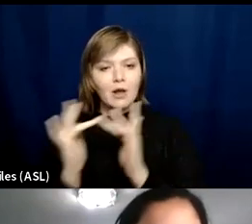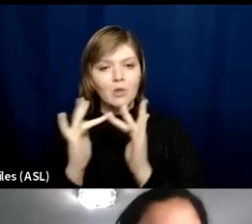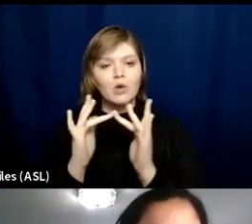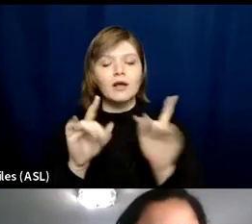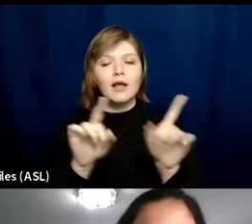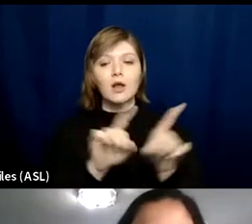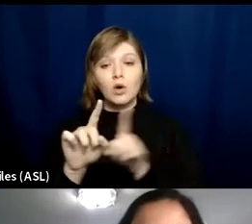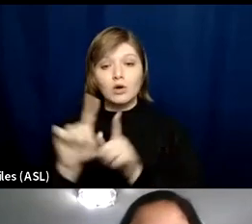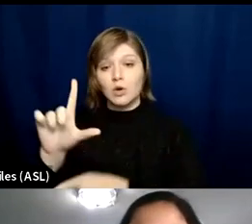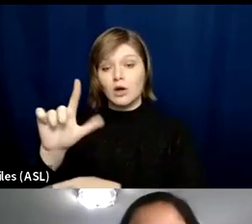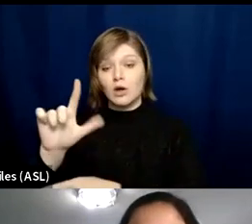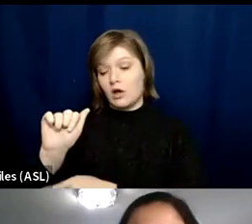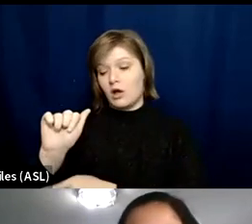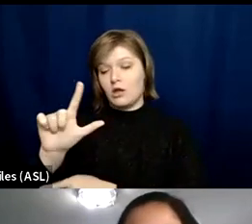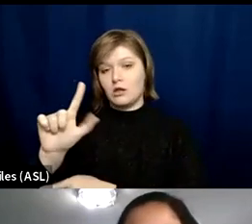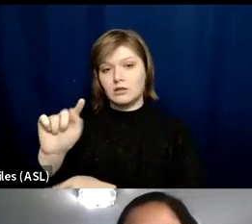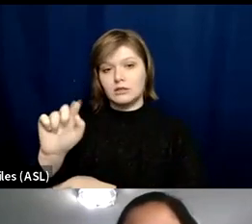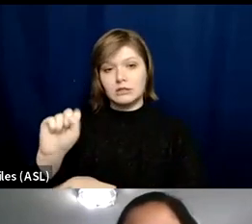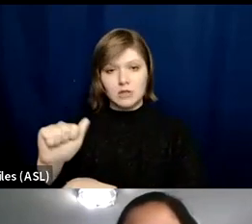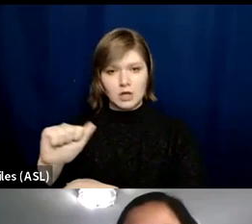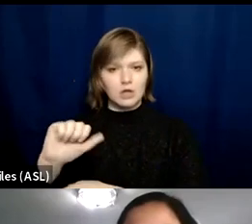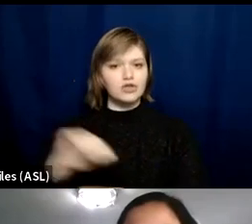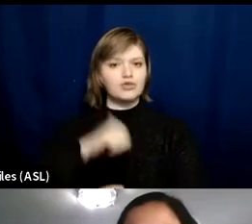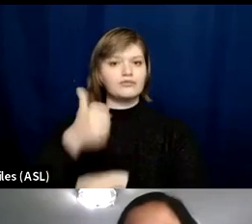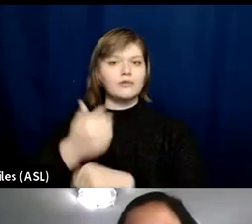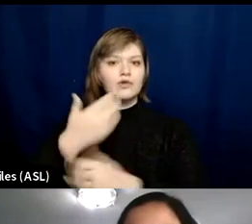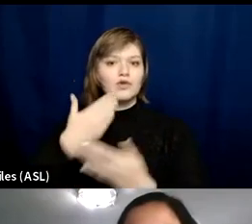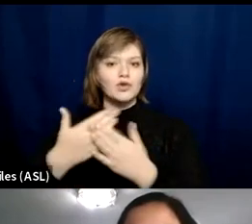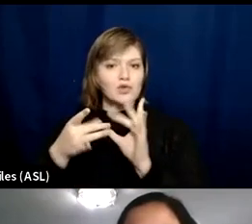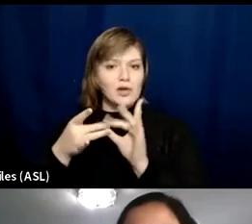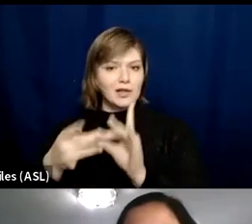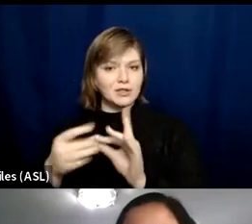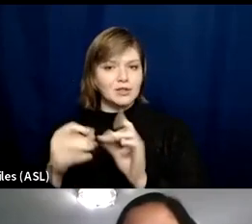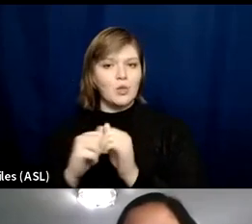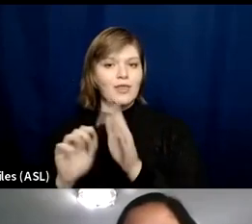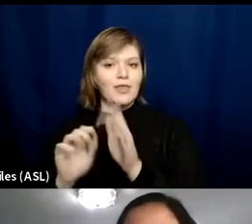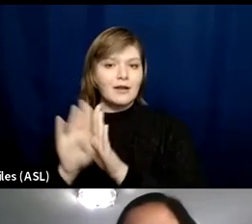I don't think that is legal, but they should be able to try to maybe